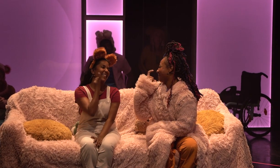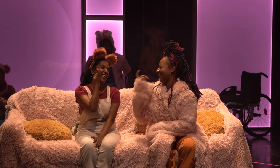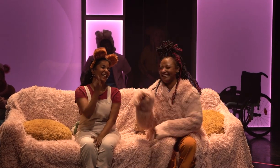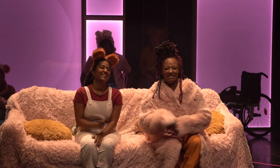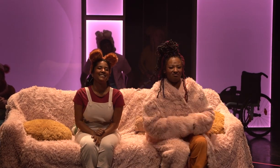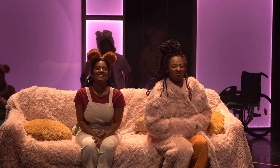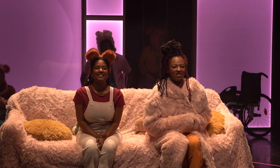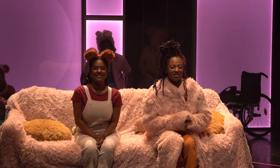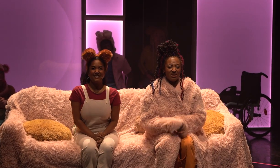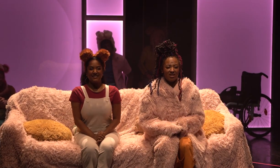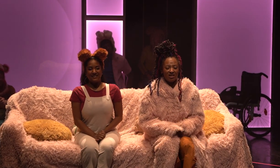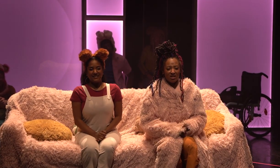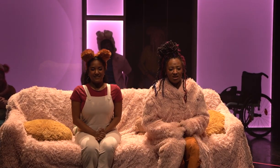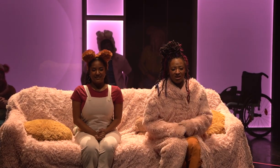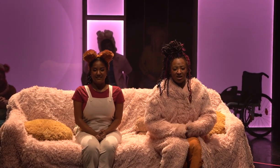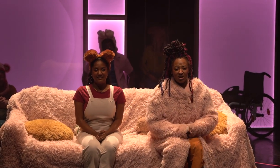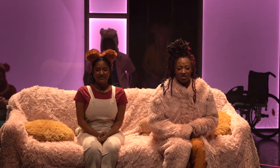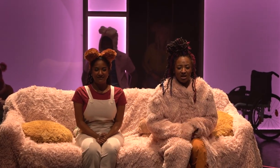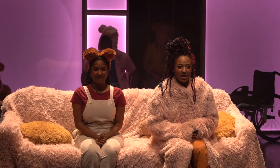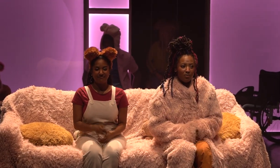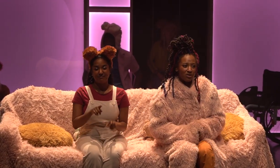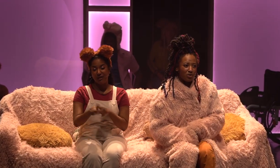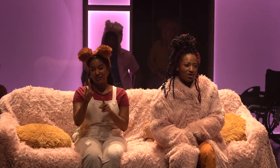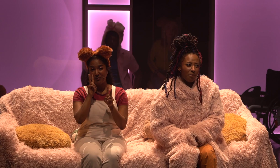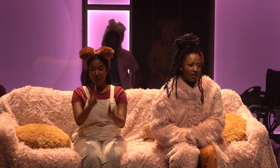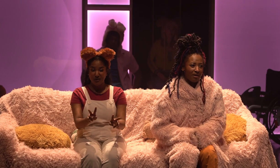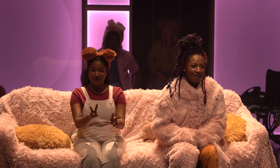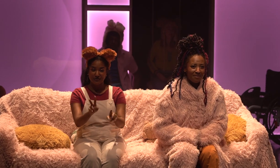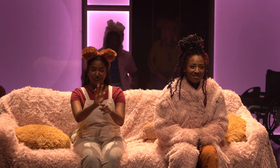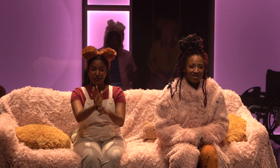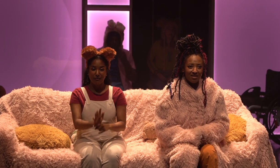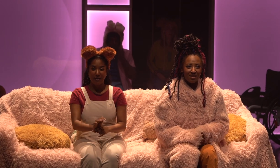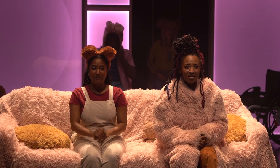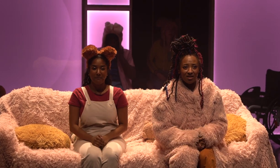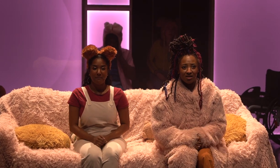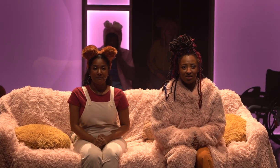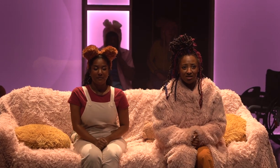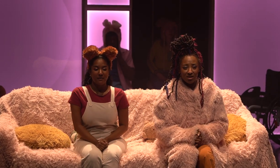I tried to get back to watchin' our programme.